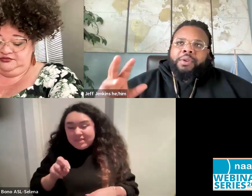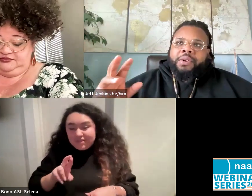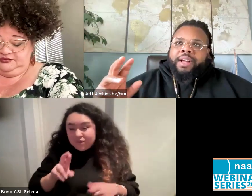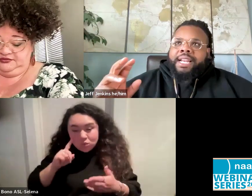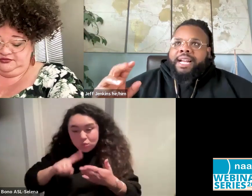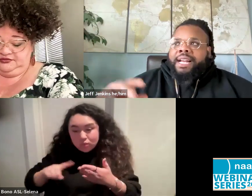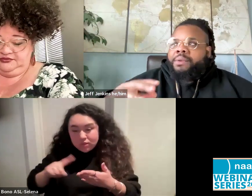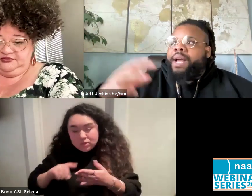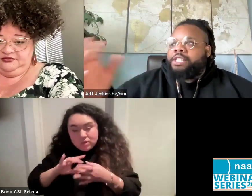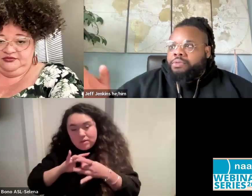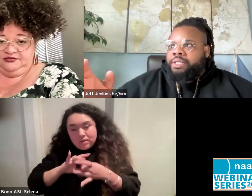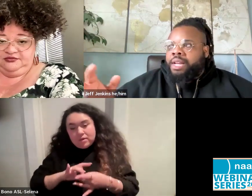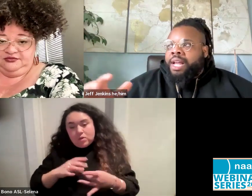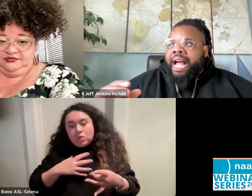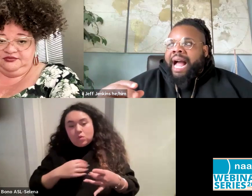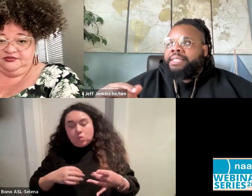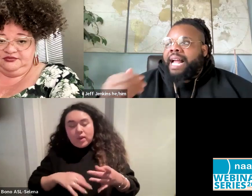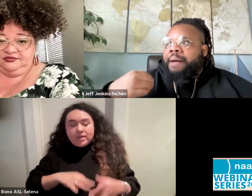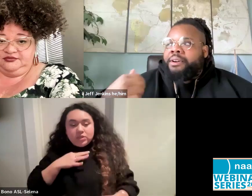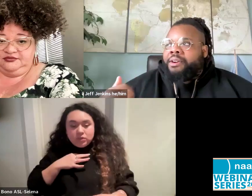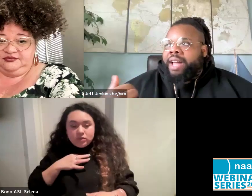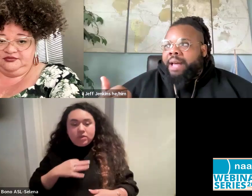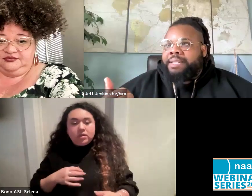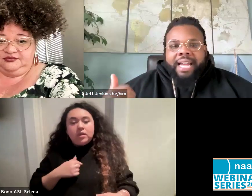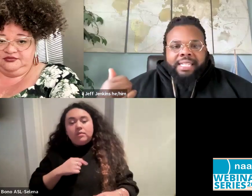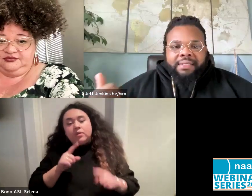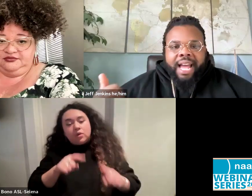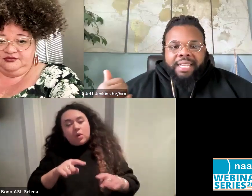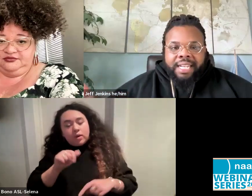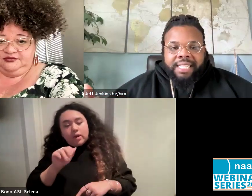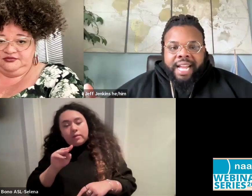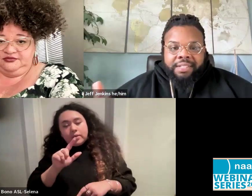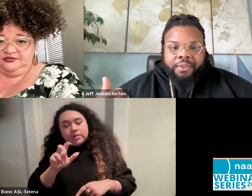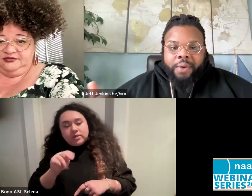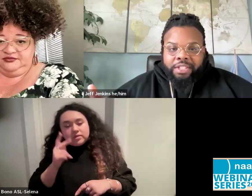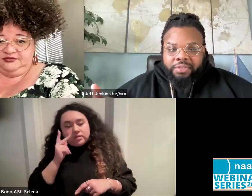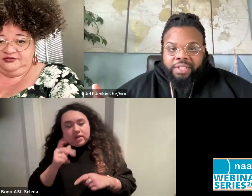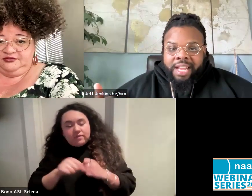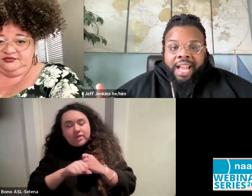on wetsuits, I was like, I'm going to go on Amazon Odyssey. And they got excited. The sizes for wetsuits.